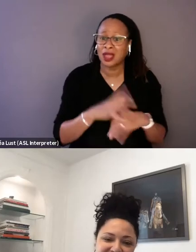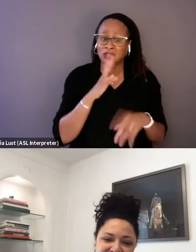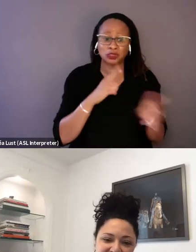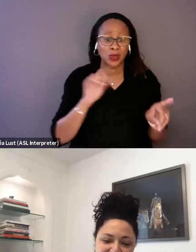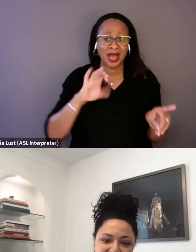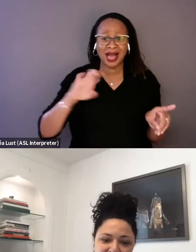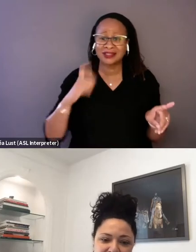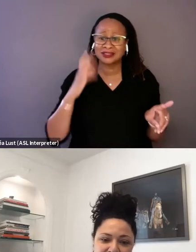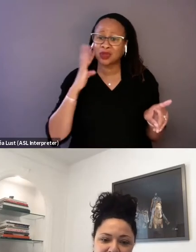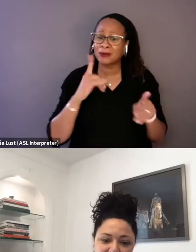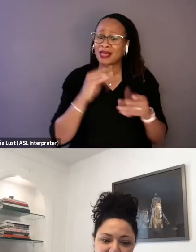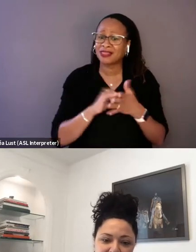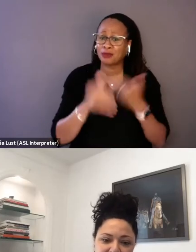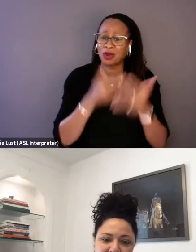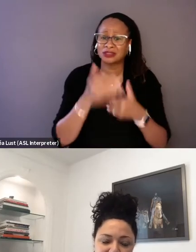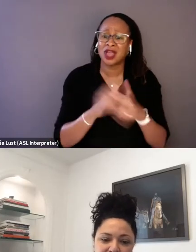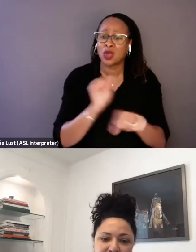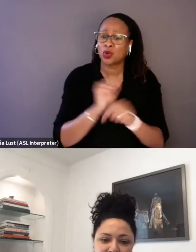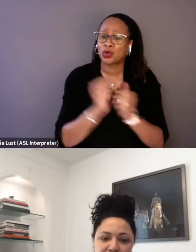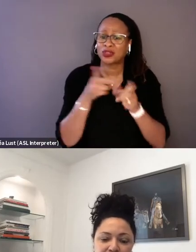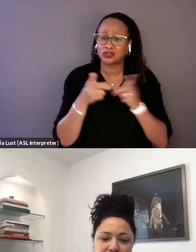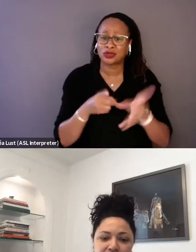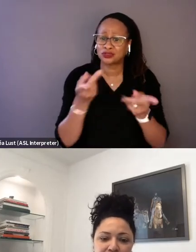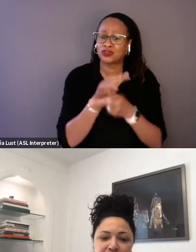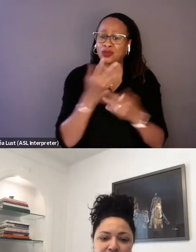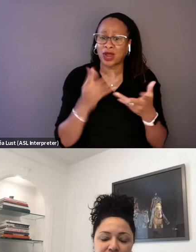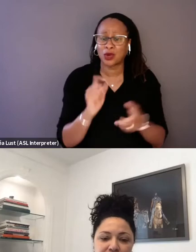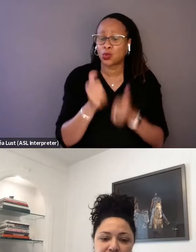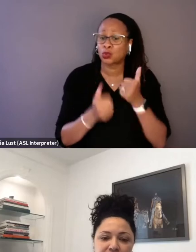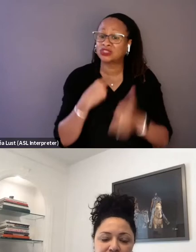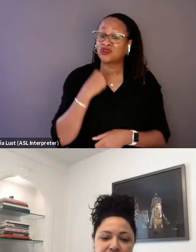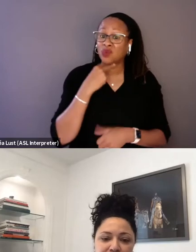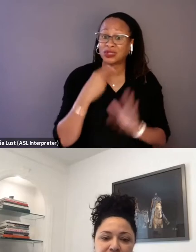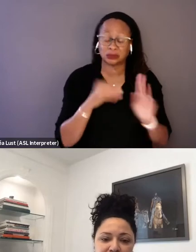that process of working with the directors figuring out which voices, what talking